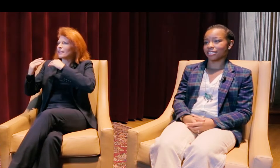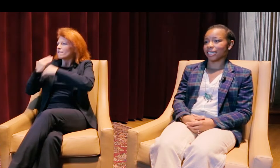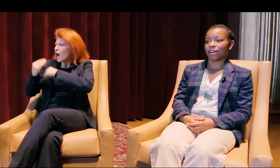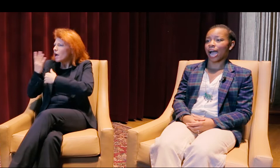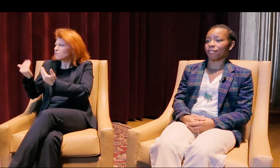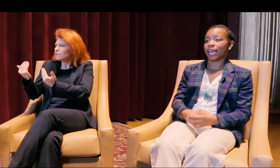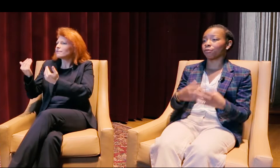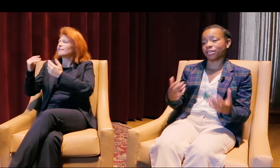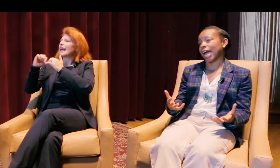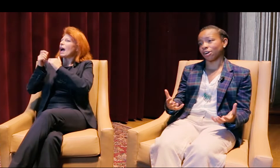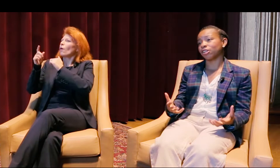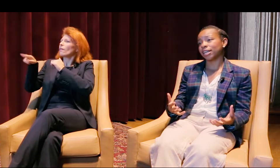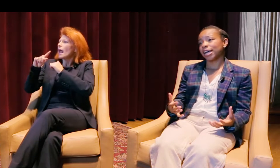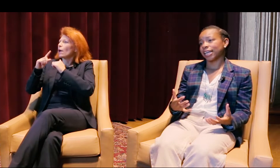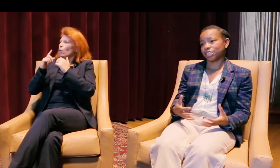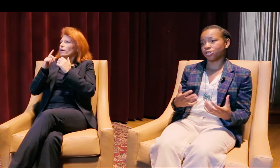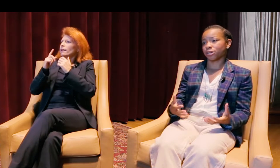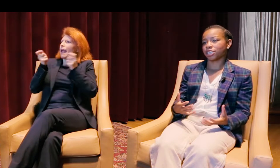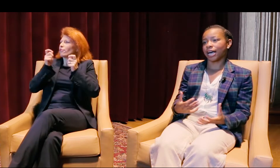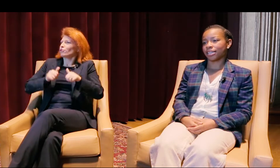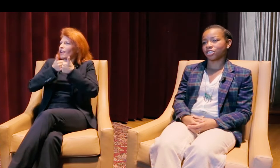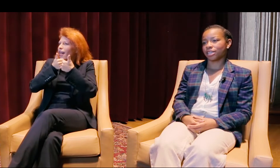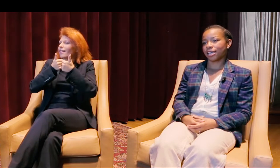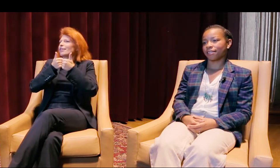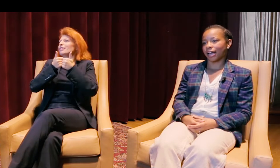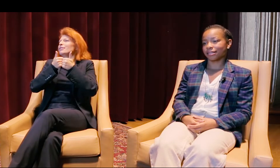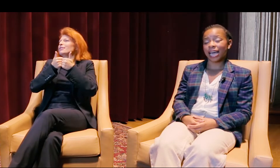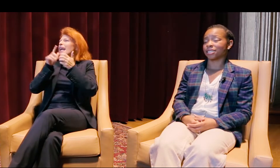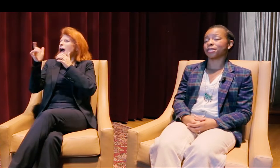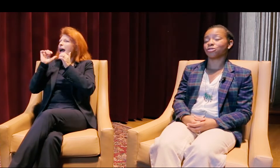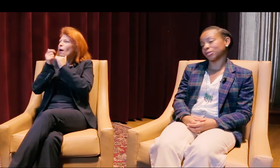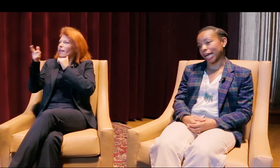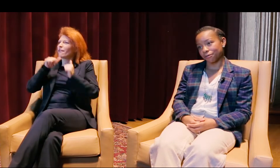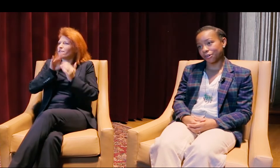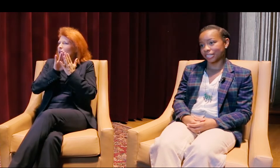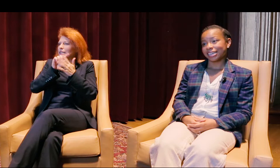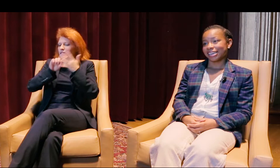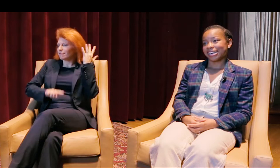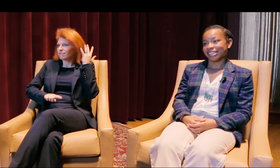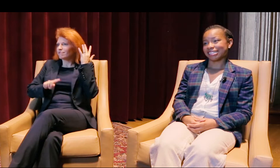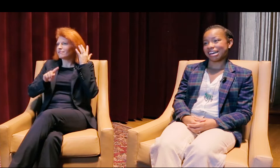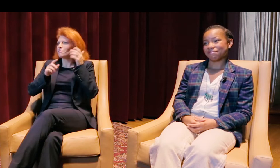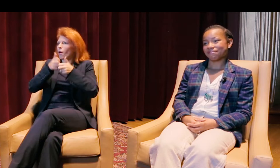and to hear how they would tackle an issue or a challenge. That has been truly helpful in this time.